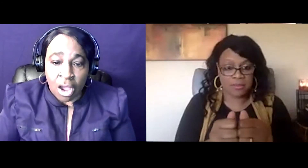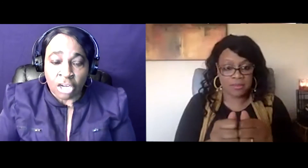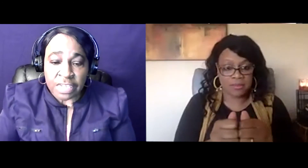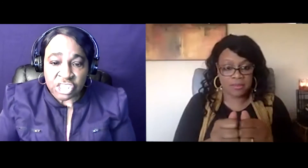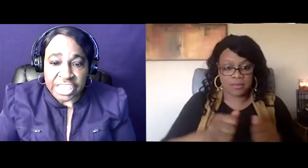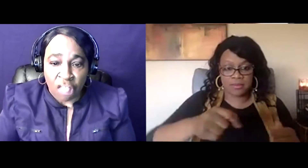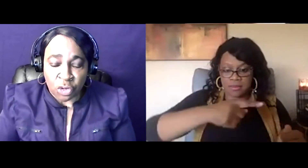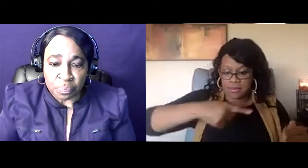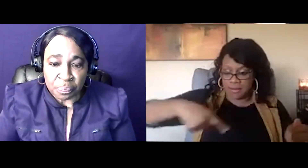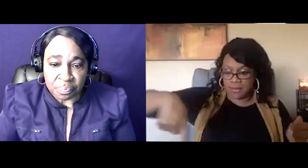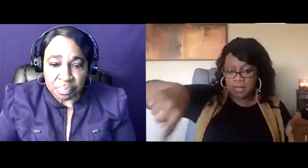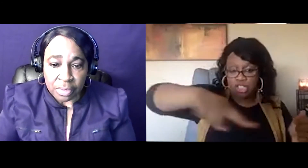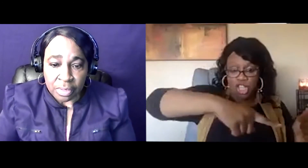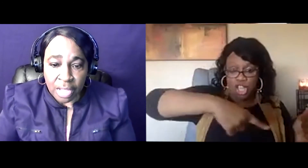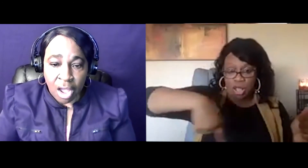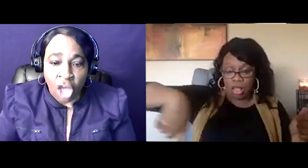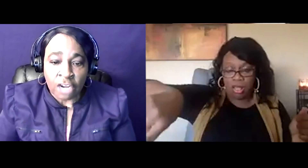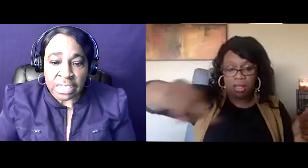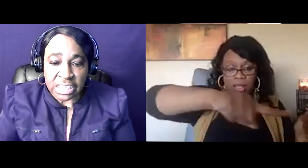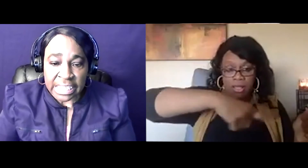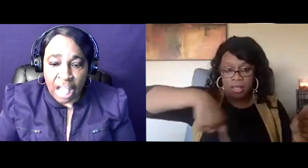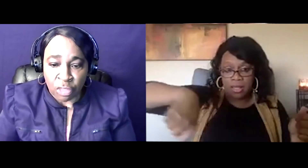All of us together.